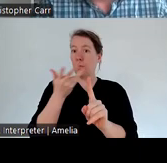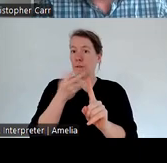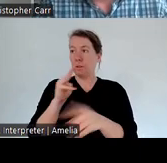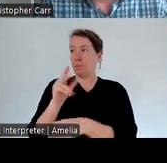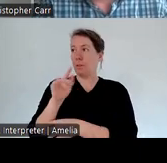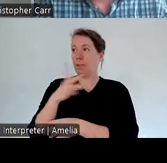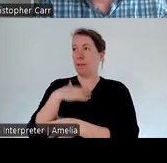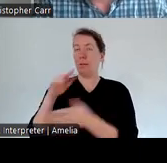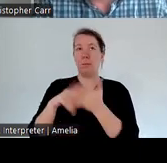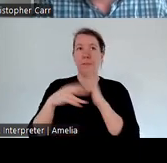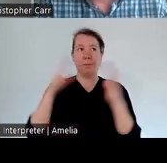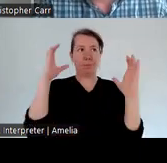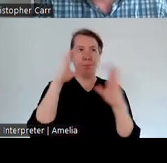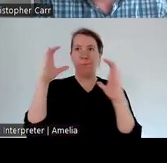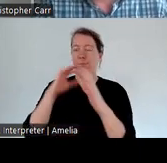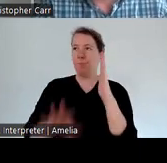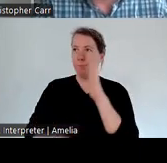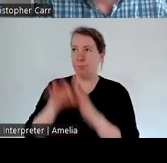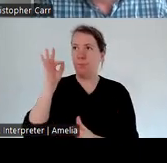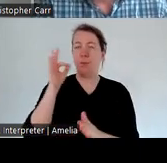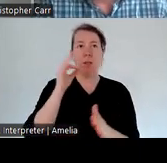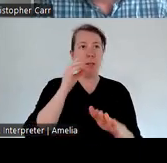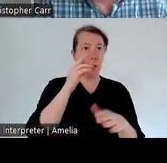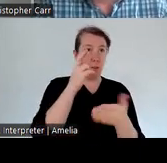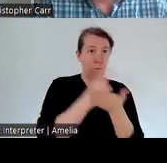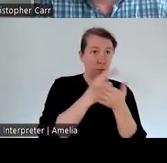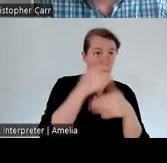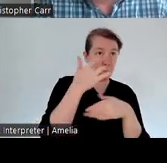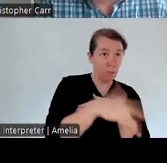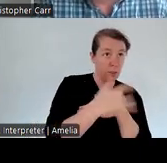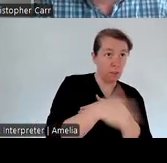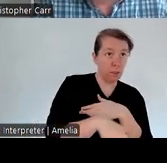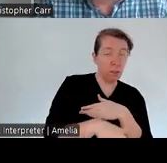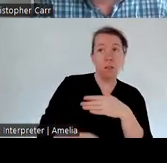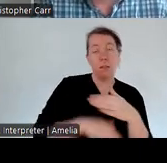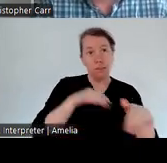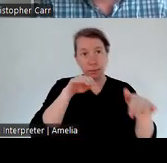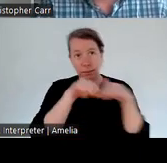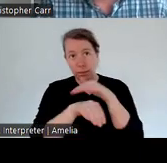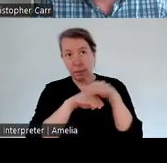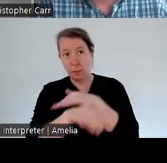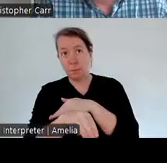identify which resources are accessible, select resources based on personal user